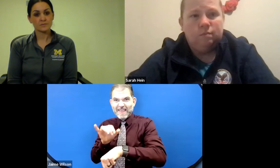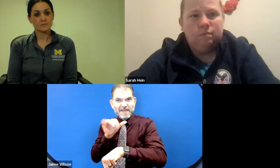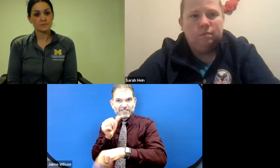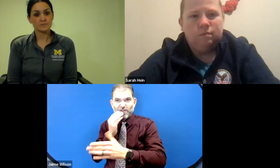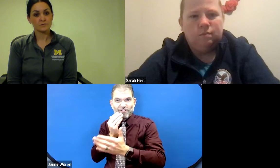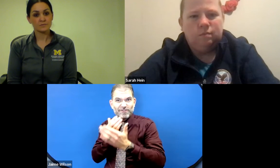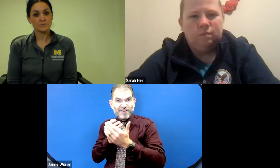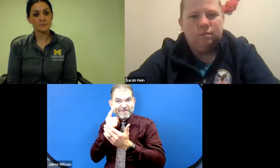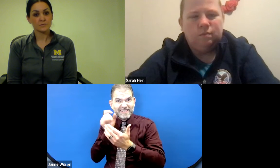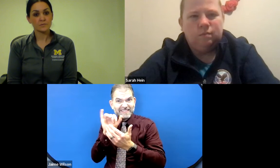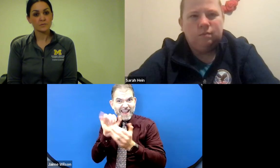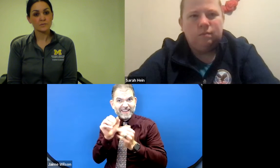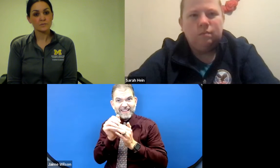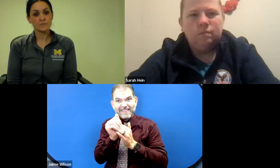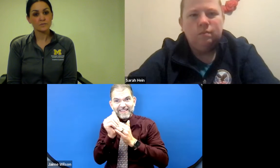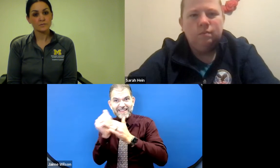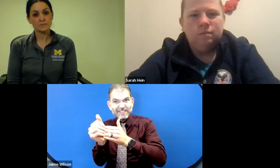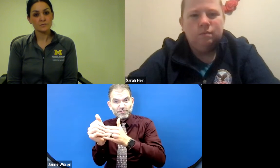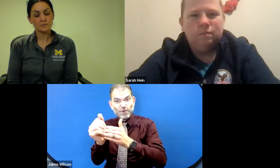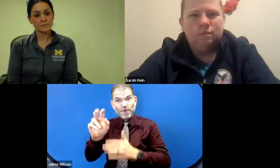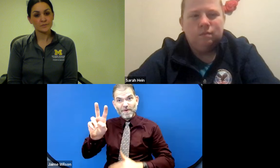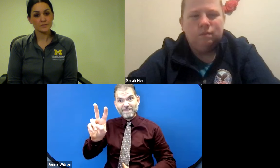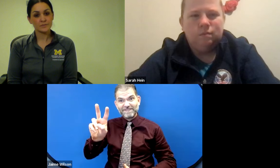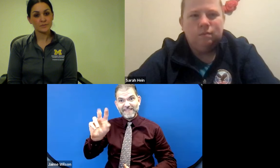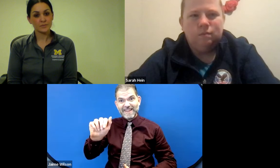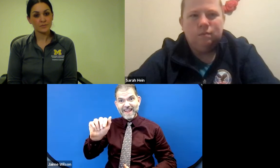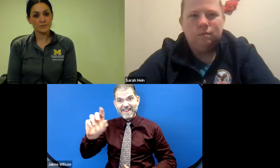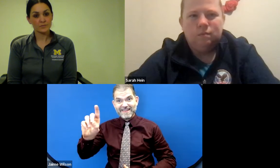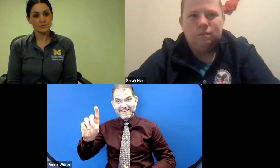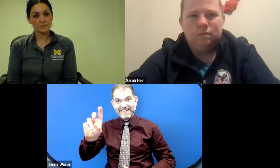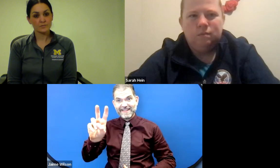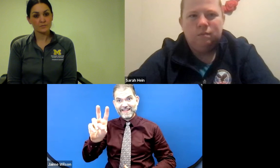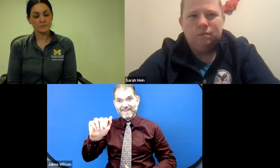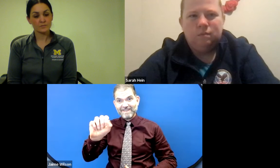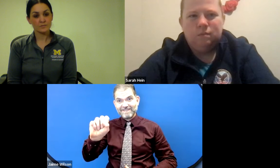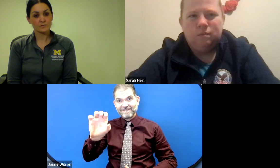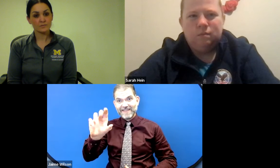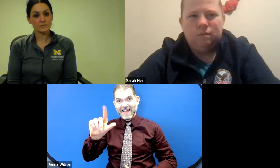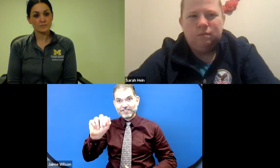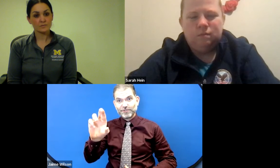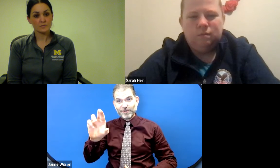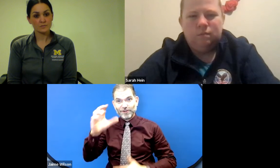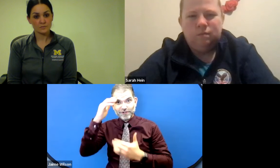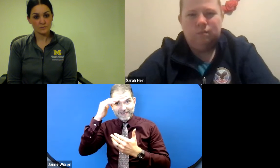ASL Interpreter: and increased blood pressure is not good. ASL Interpreter: That ASL Interpreter: to vascular